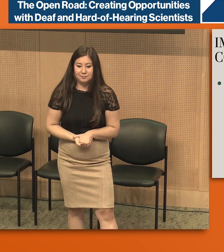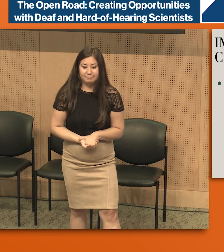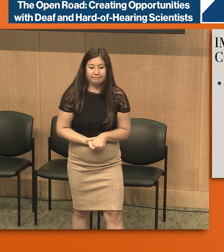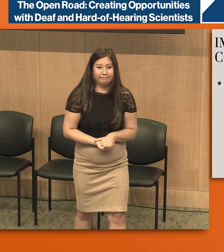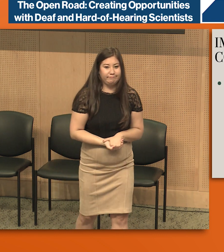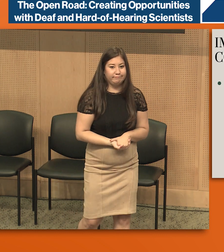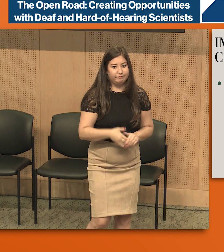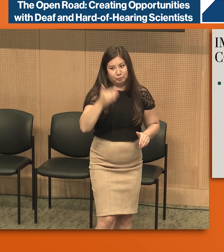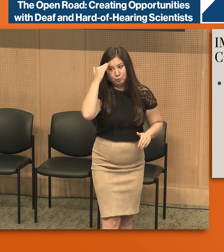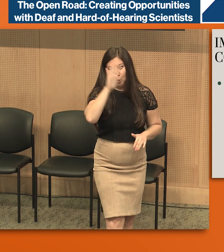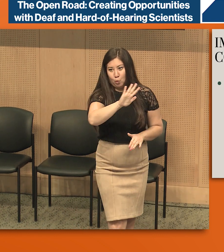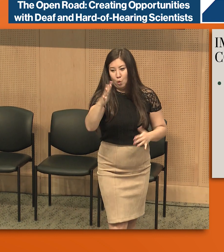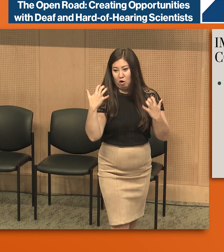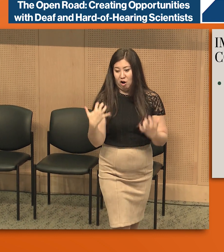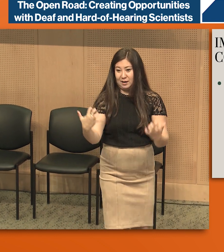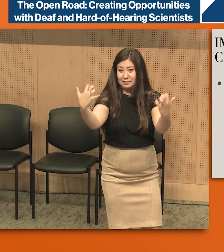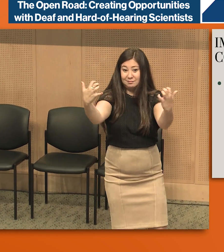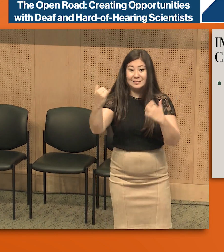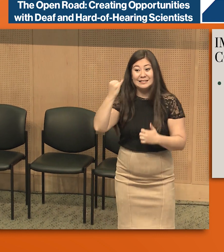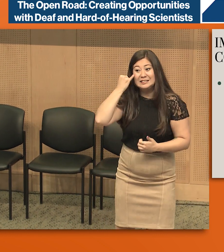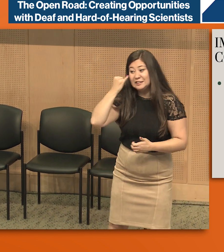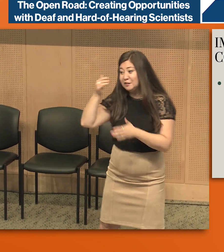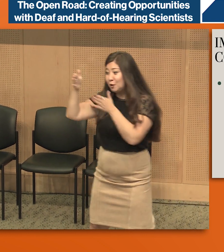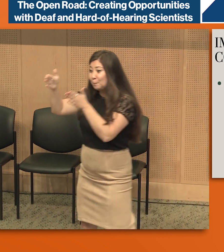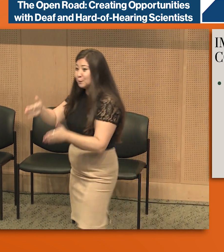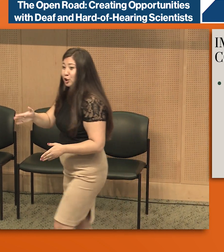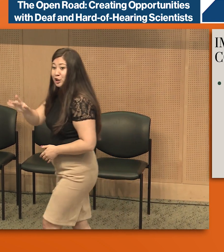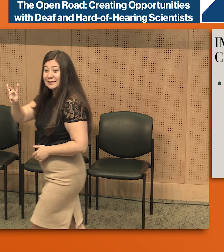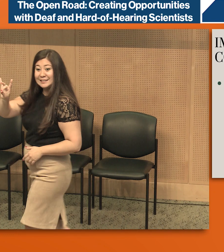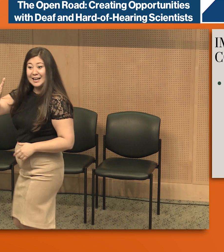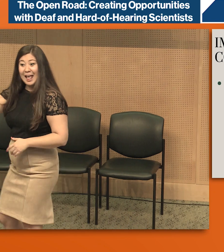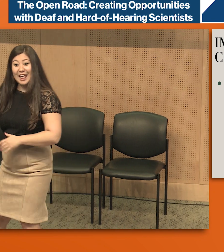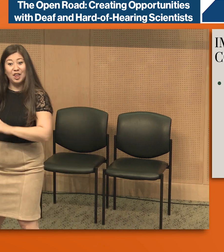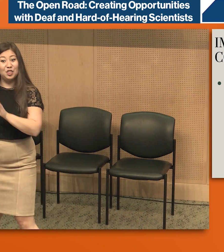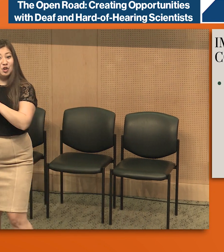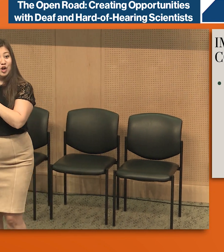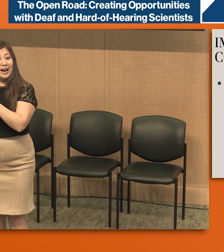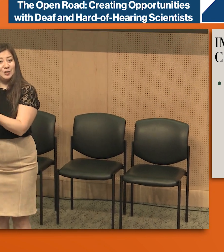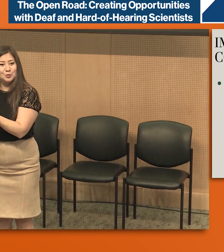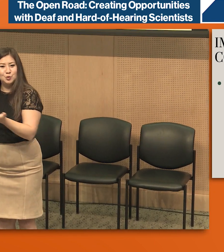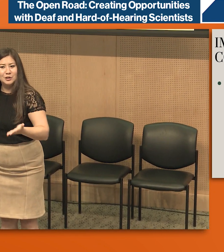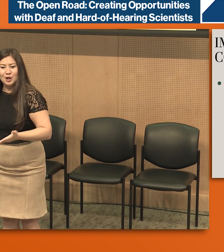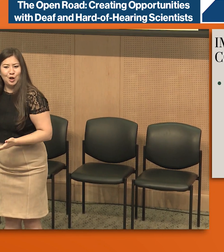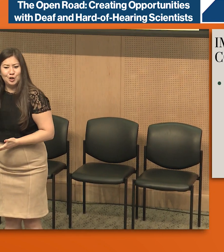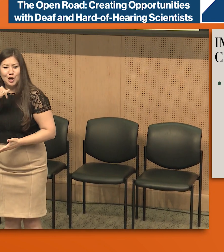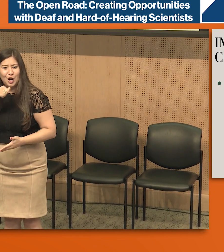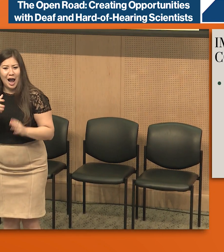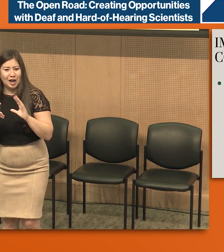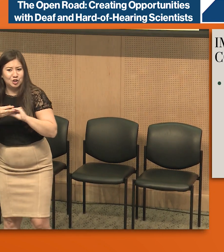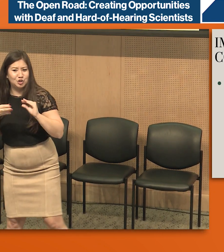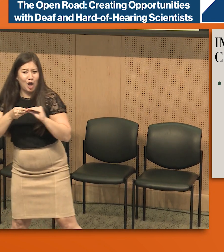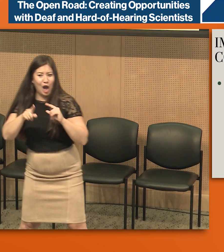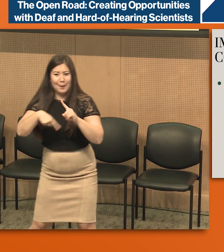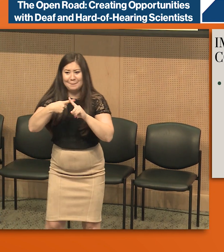A second tip is put your science in context. That means you have to know your audience.